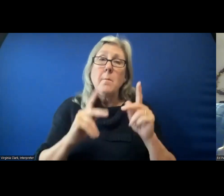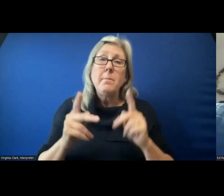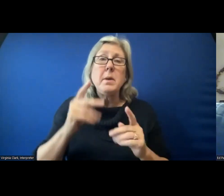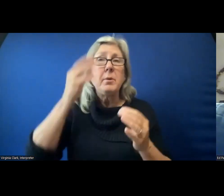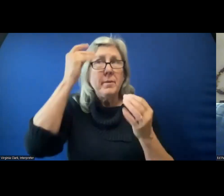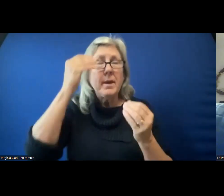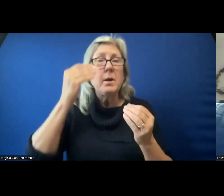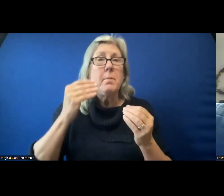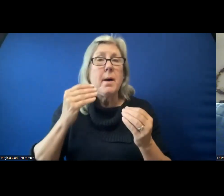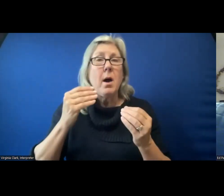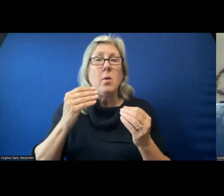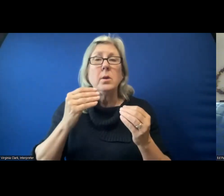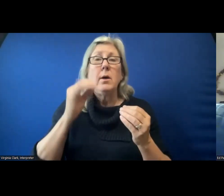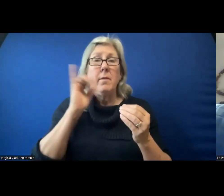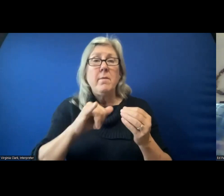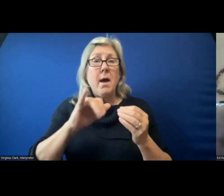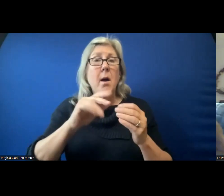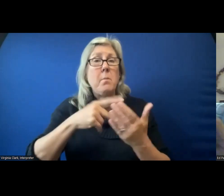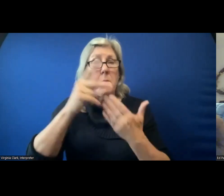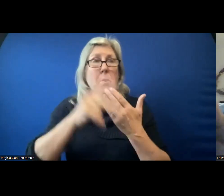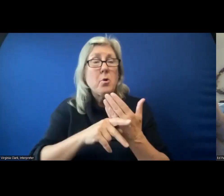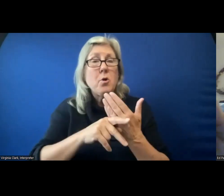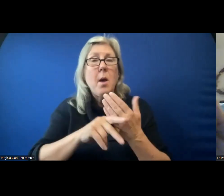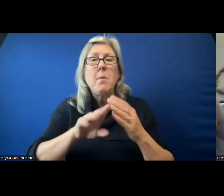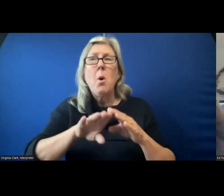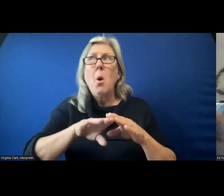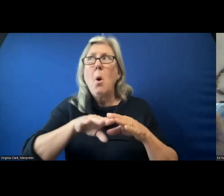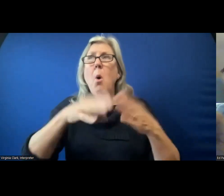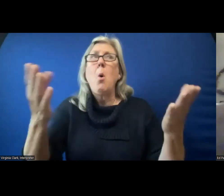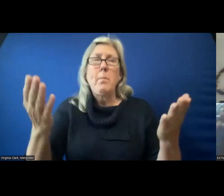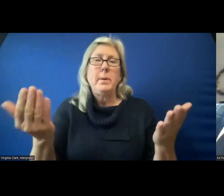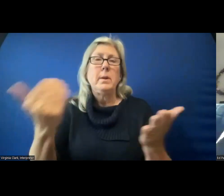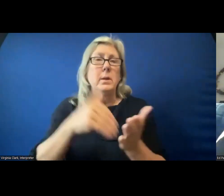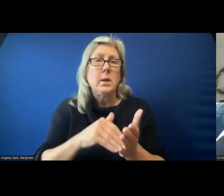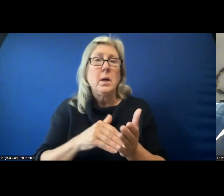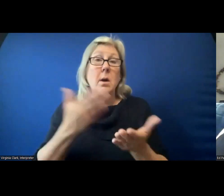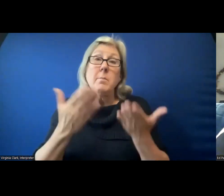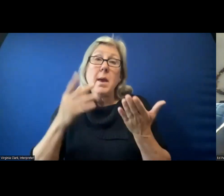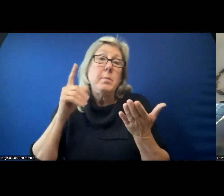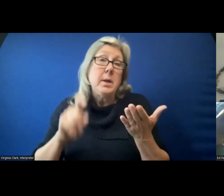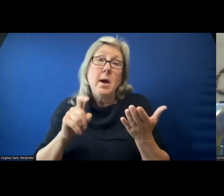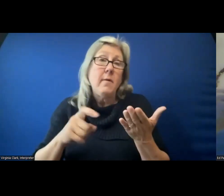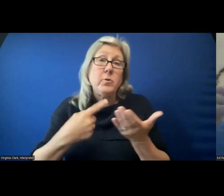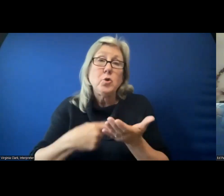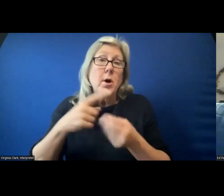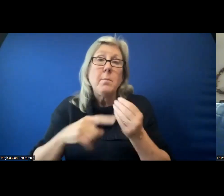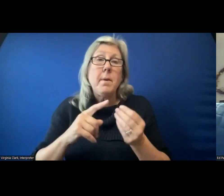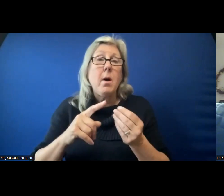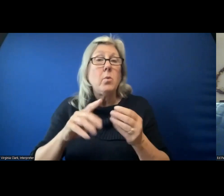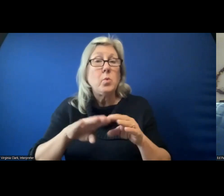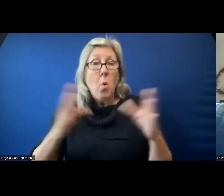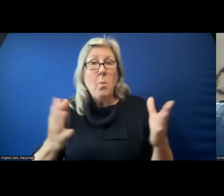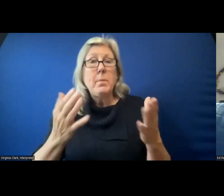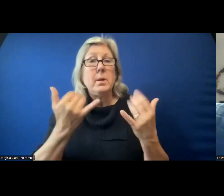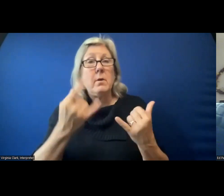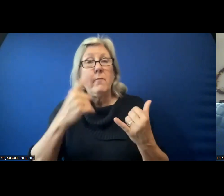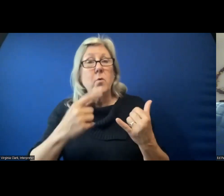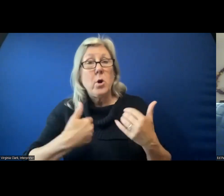up this program, maybe we have to have a discussion to open it up for young people trying to reach